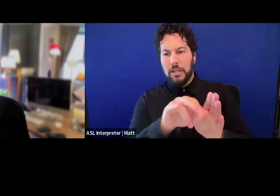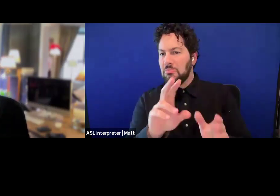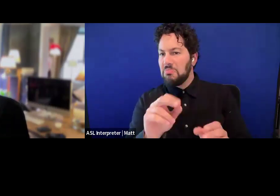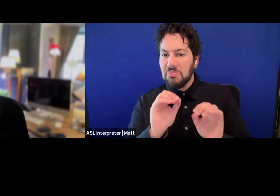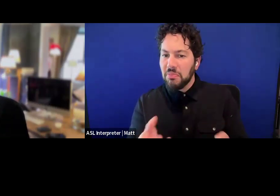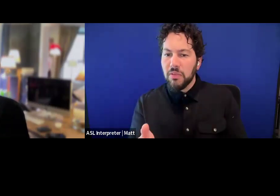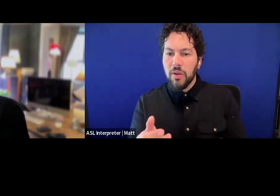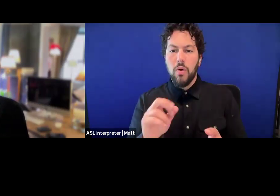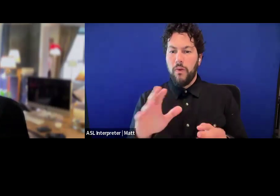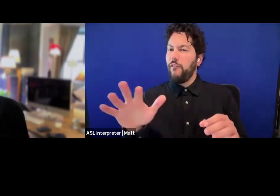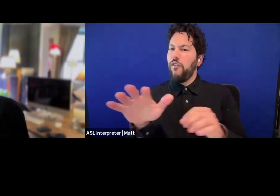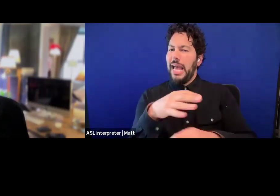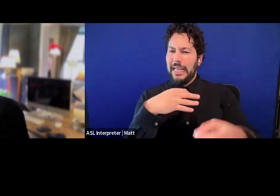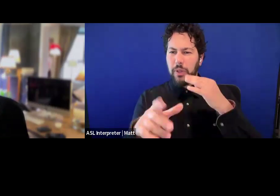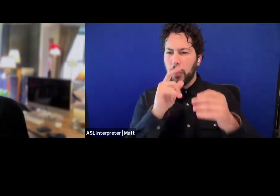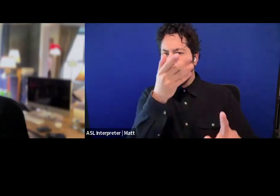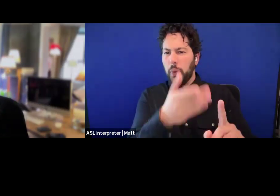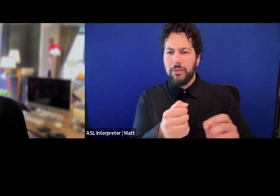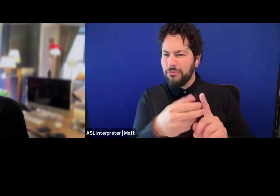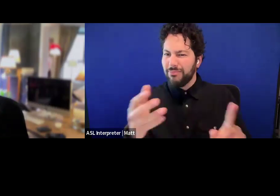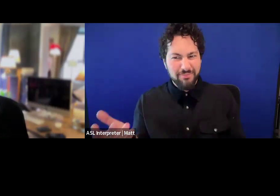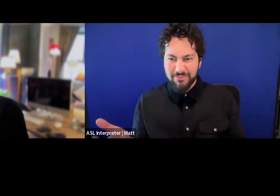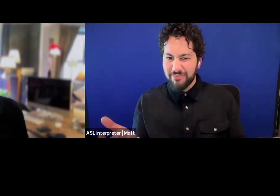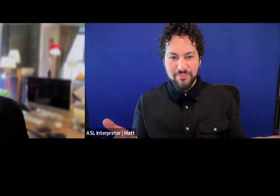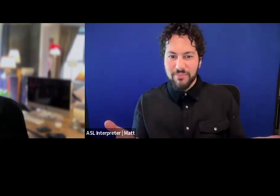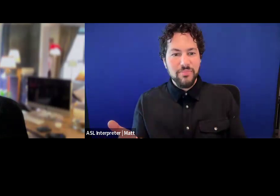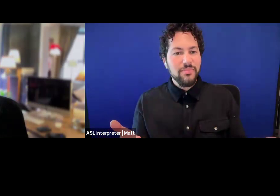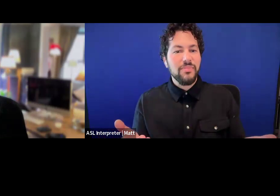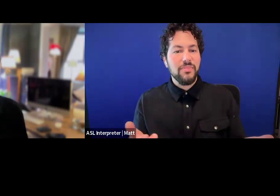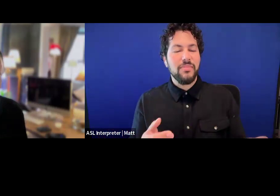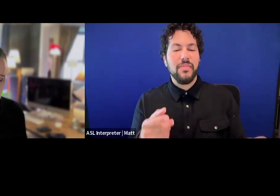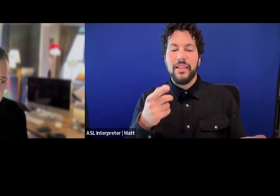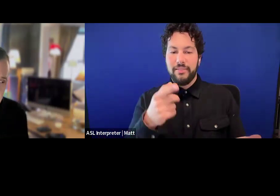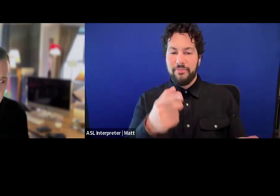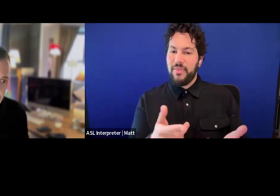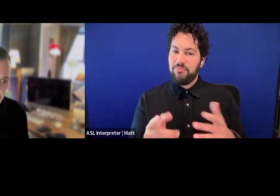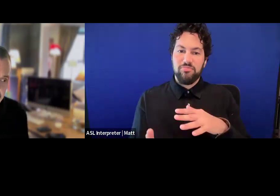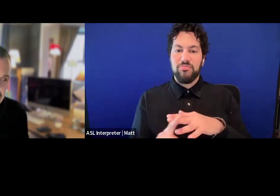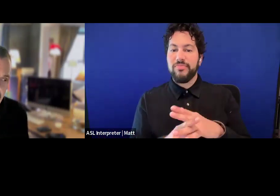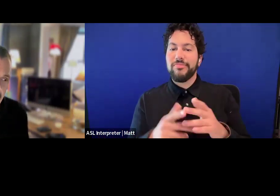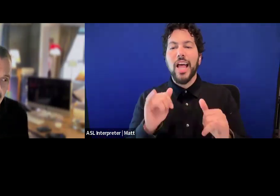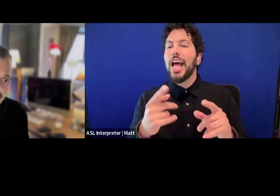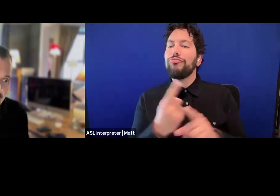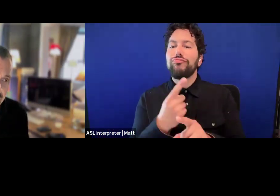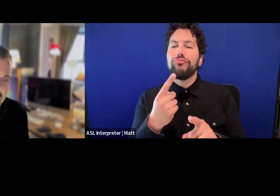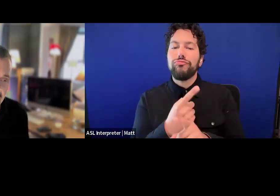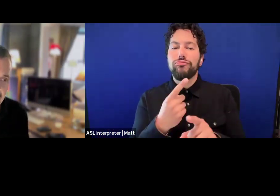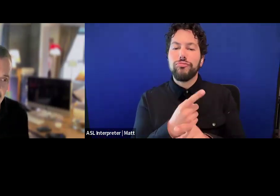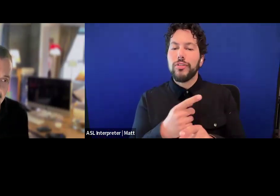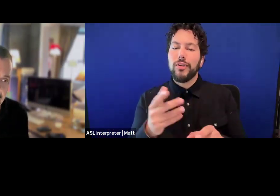They appear instead as part of the ordinary fabric of shipboard life. In this archive, intimacy is not hidden.